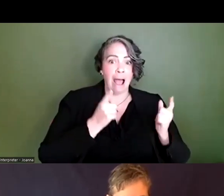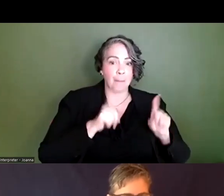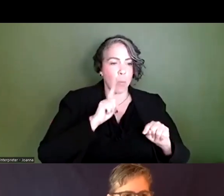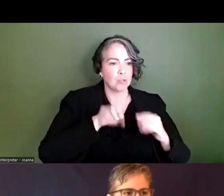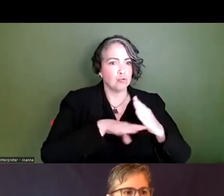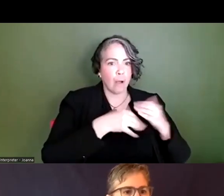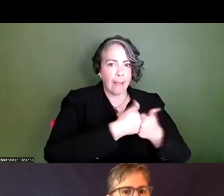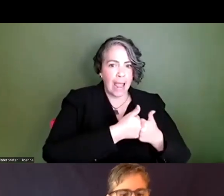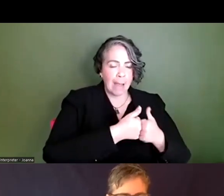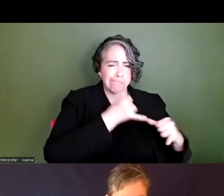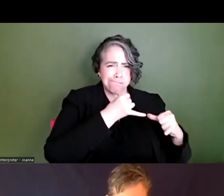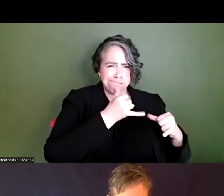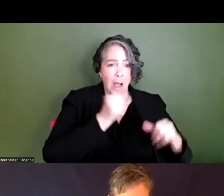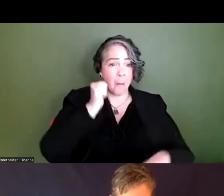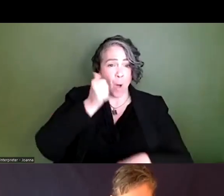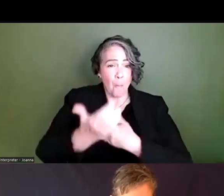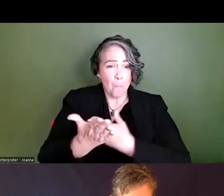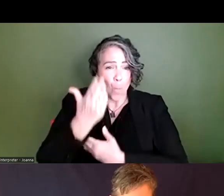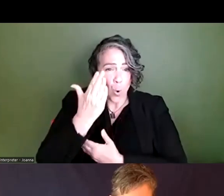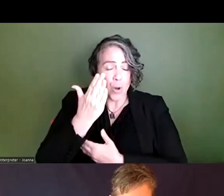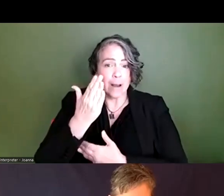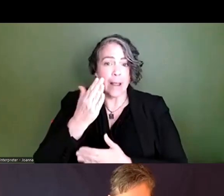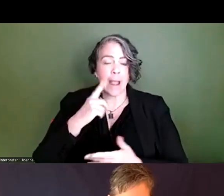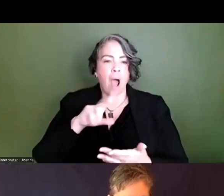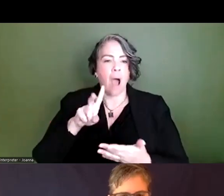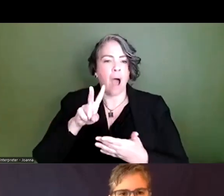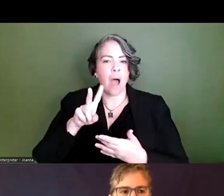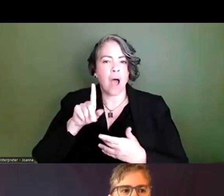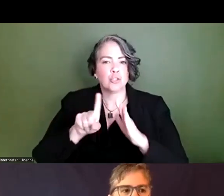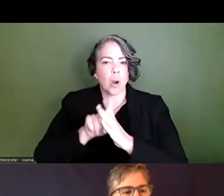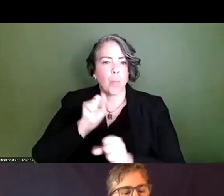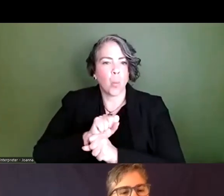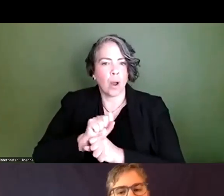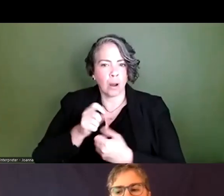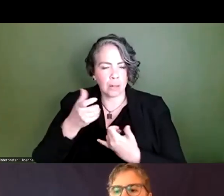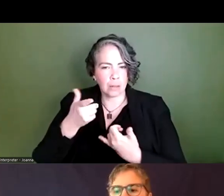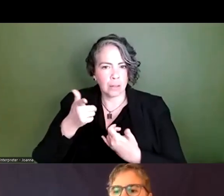better about myself. But I ended up with a diagnosis of bipolar disorder and no one ever to